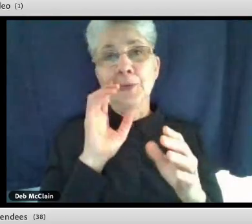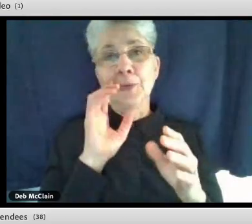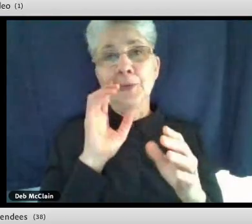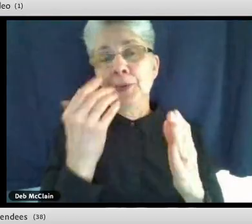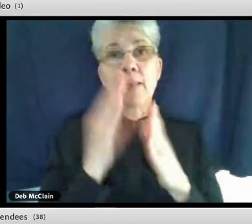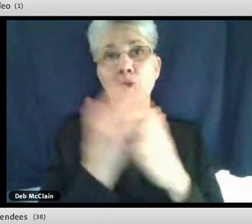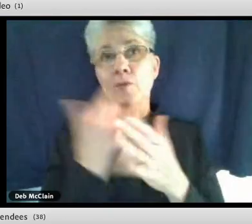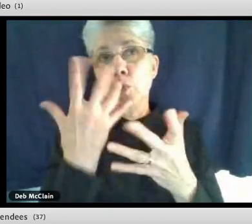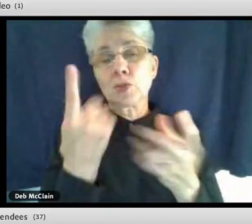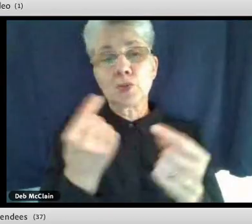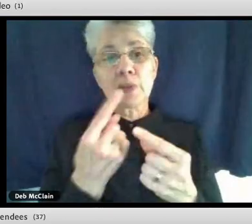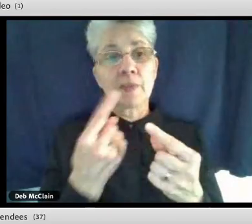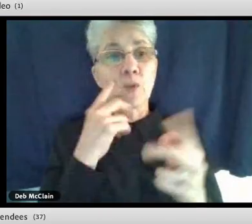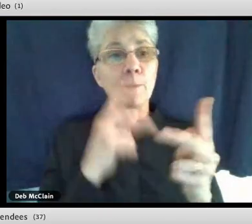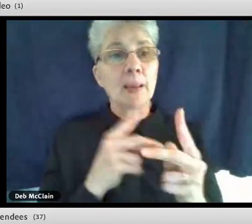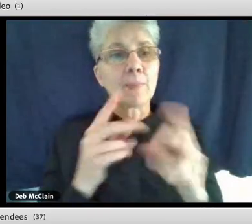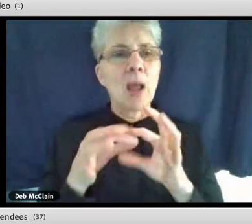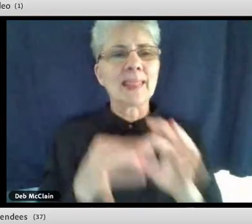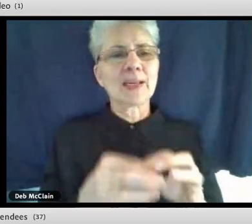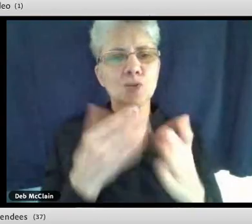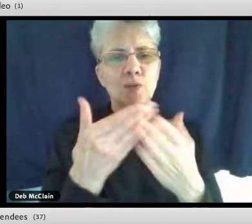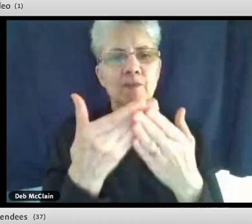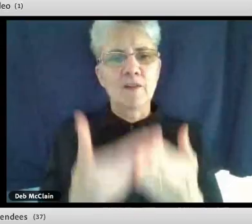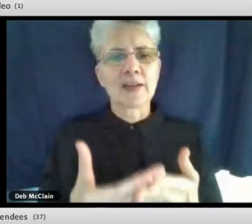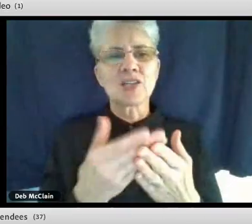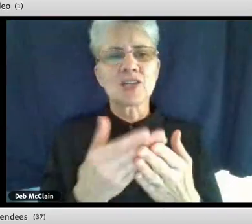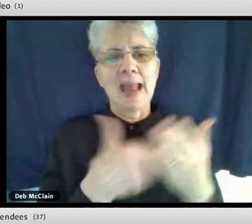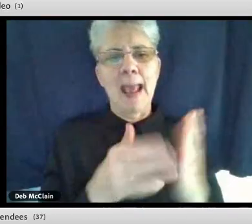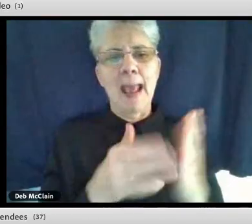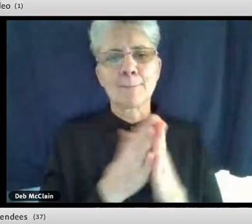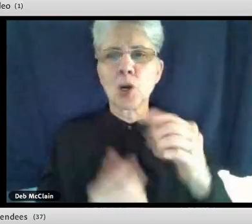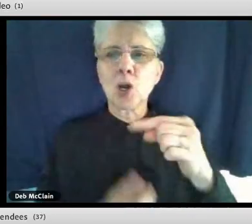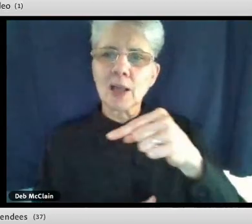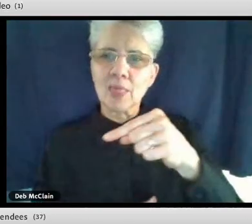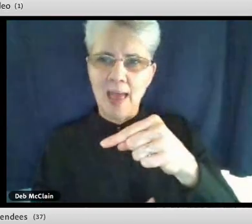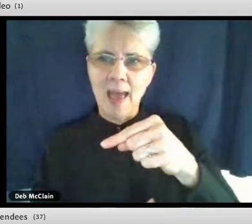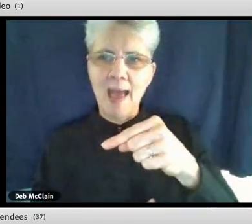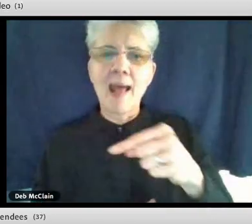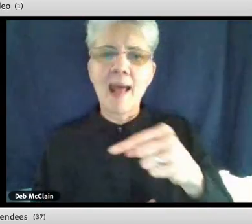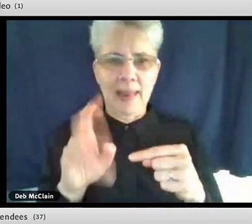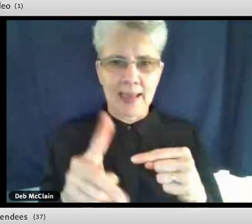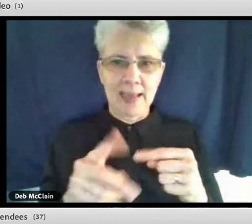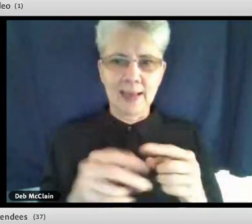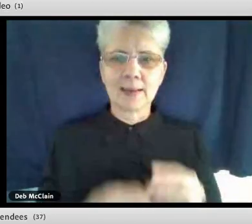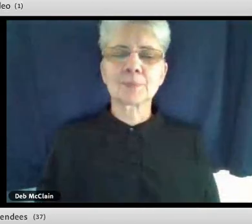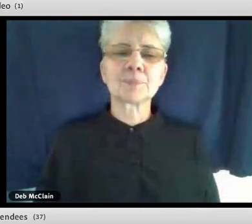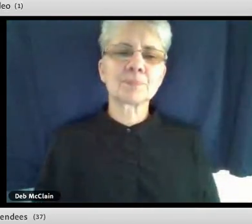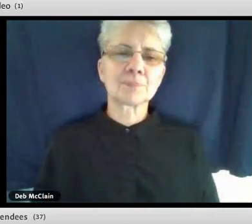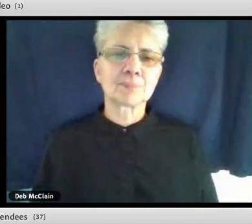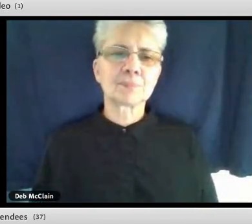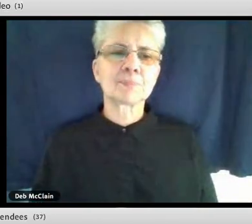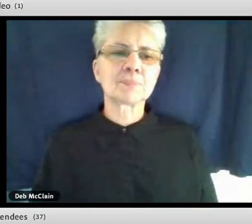and you don't have to reinvent the wheel if you want to do something for people, and then here's a link to that Verification Handbook